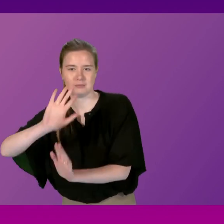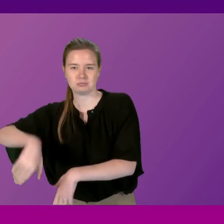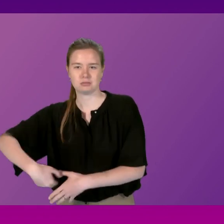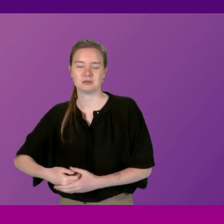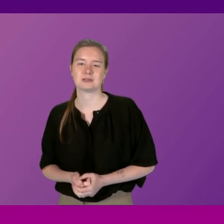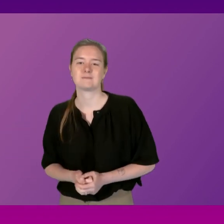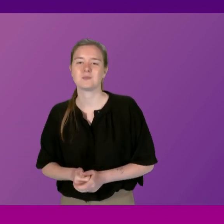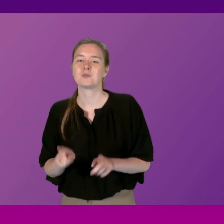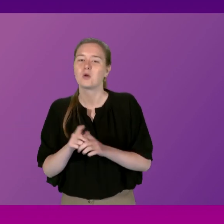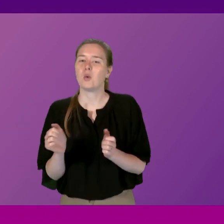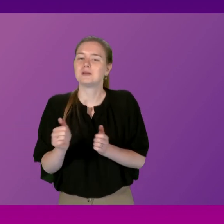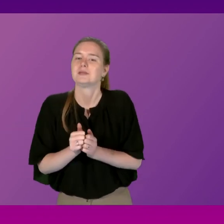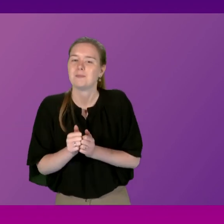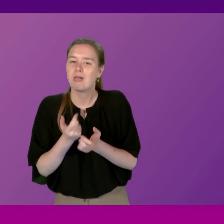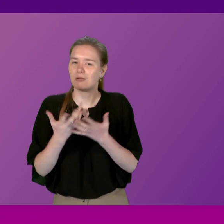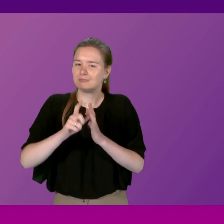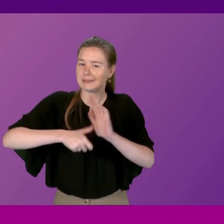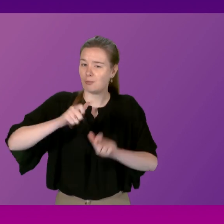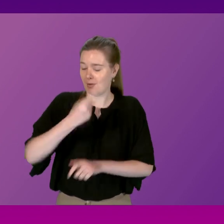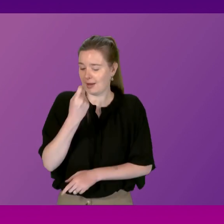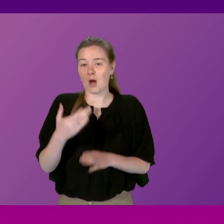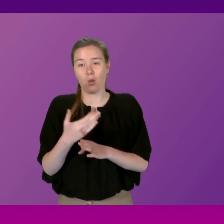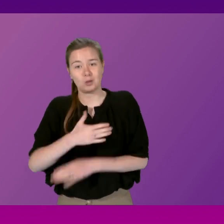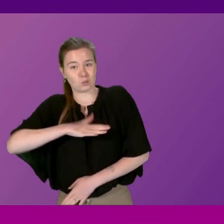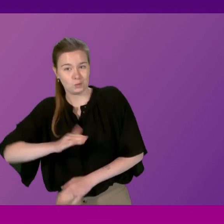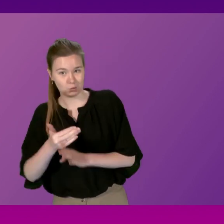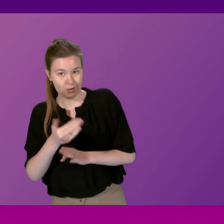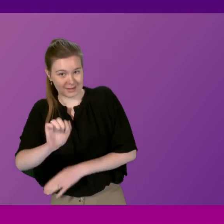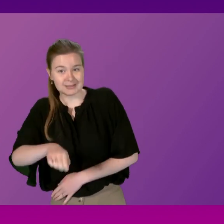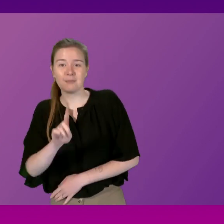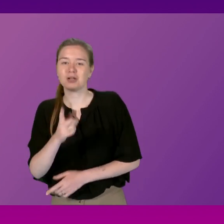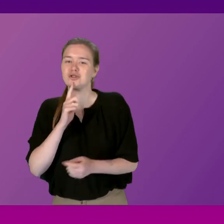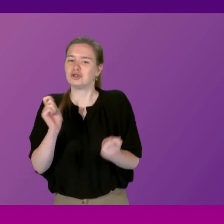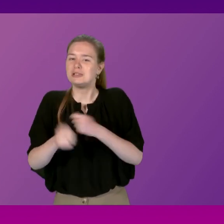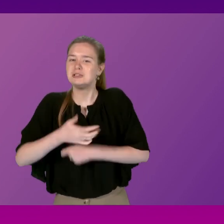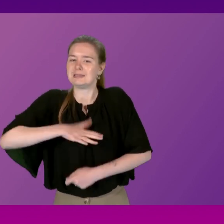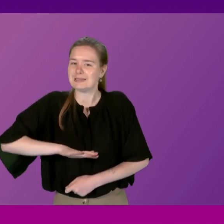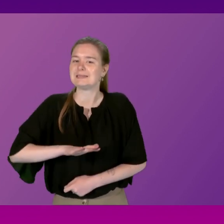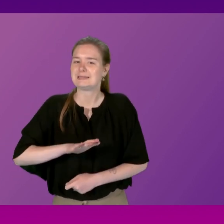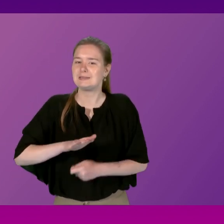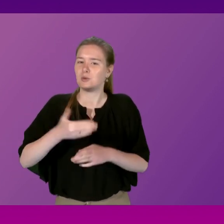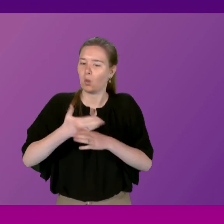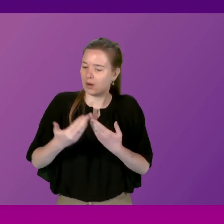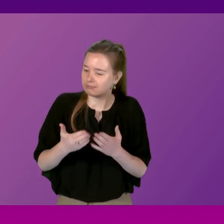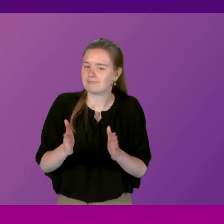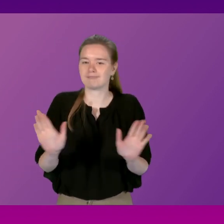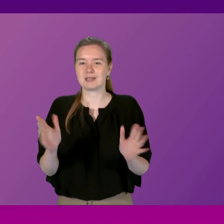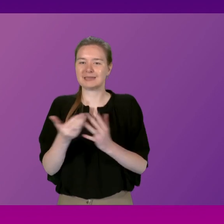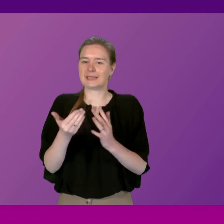We also accept that many disabled people can work and want to do so, but changes are needed to open up the job market to them.